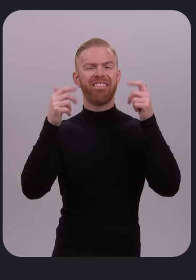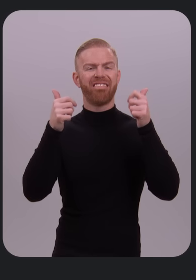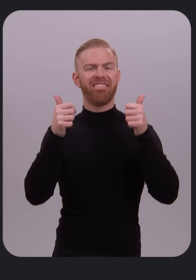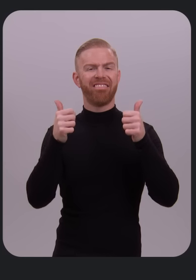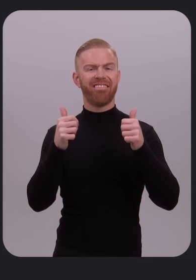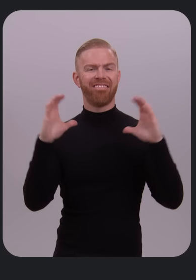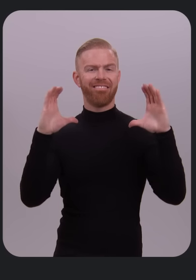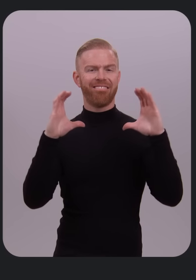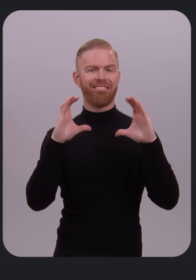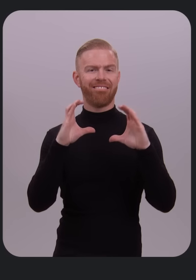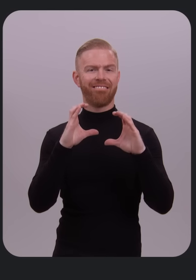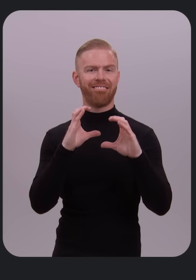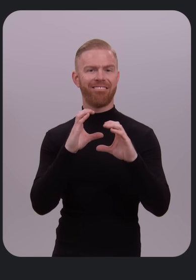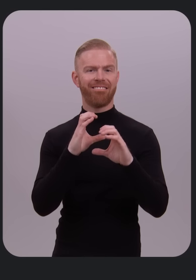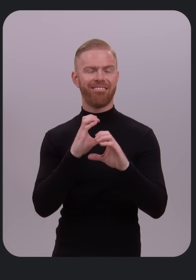but music has been something that I